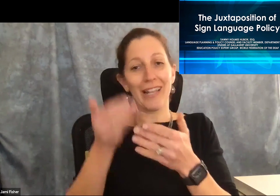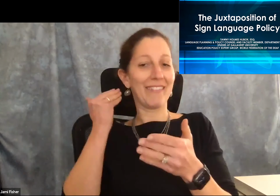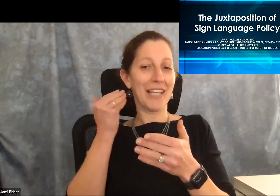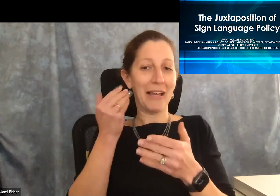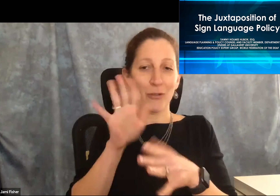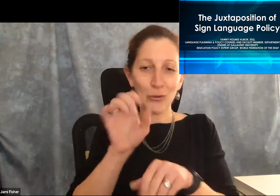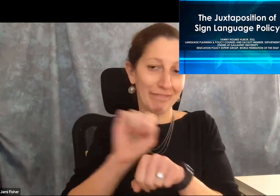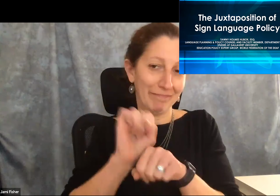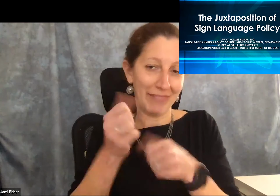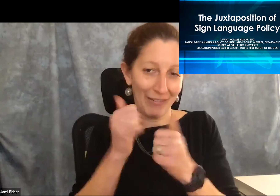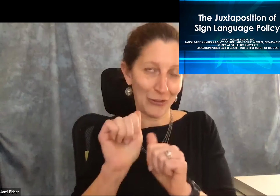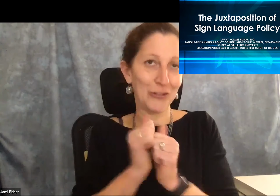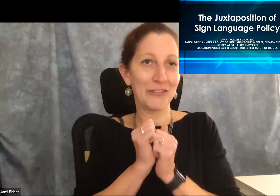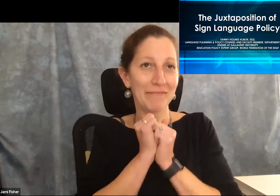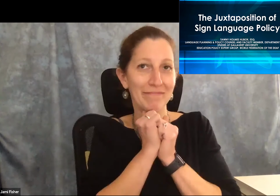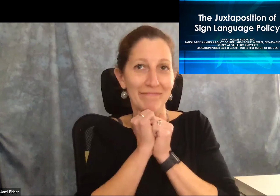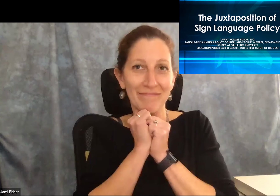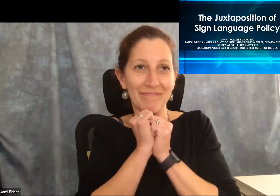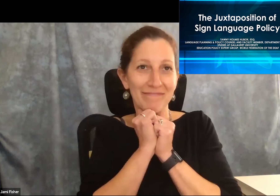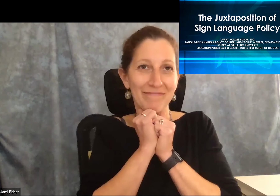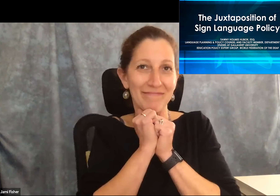Thank you to also to the interpreters ahead for your preparation ahead of time.